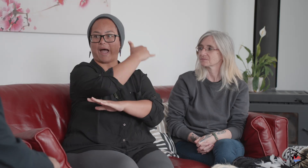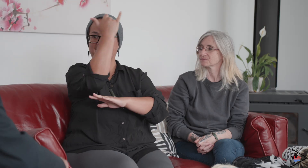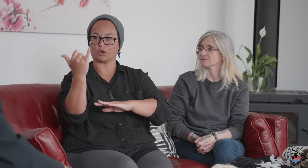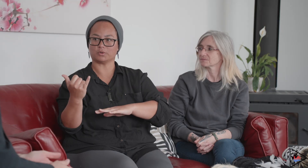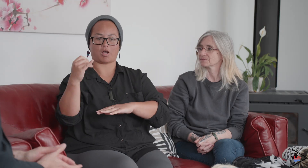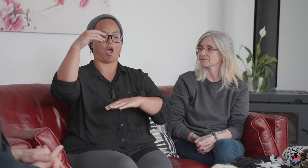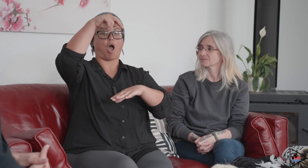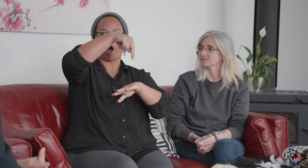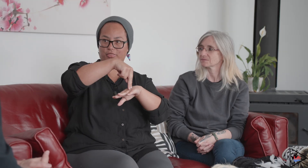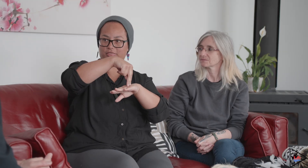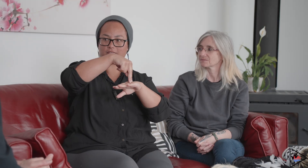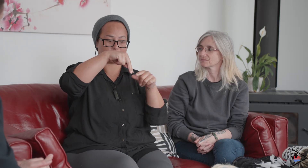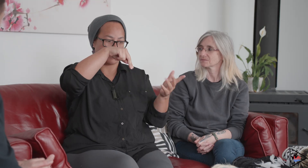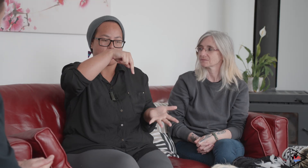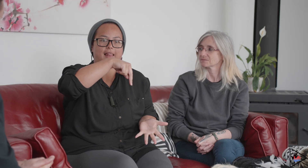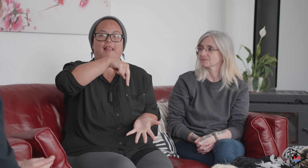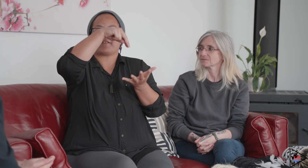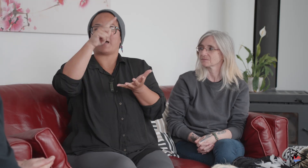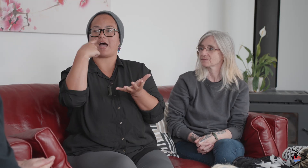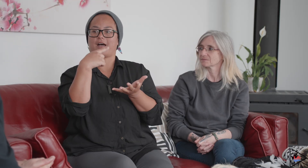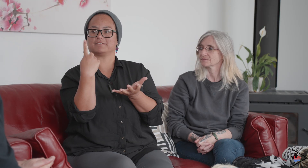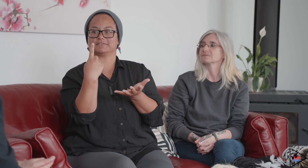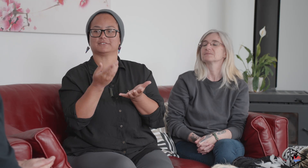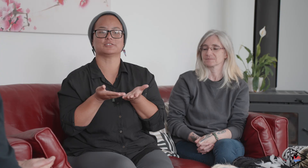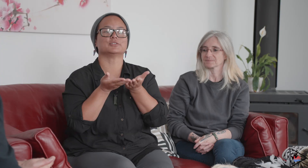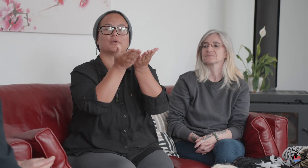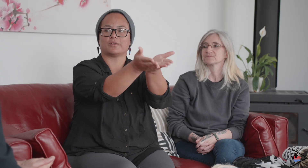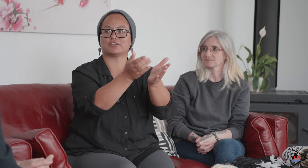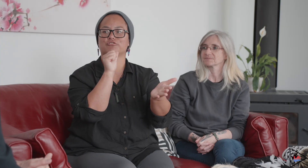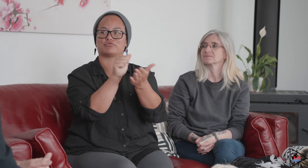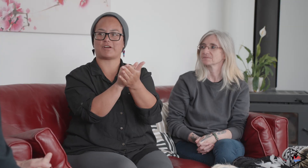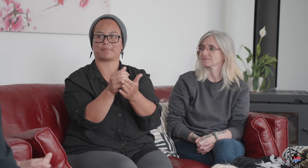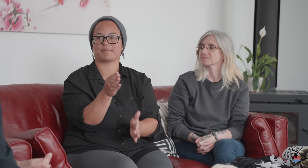to create one for example with a whale and people riding the whale and that's about being uplifted